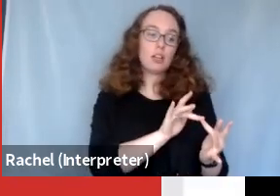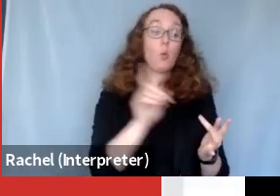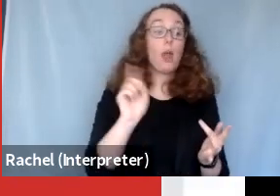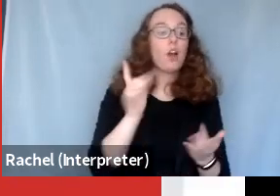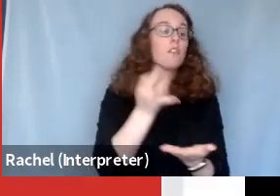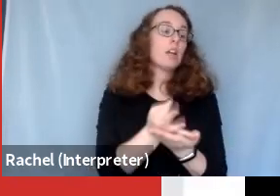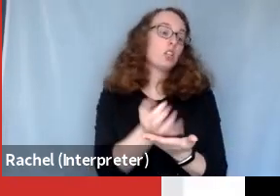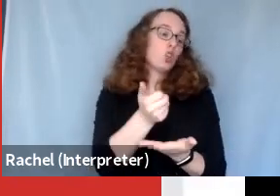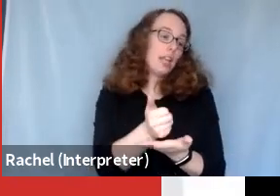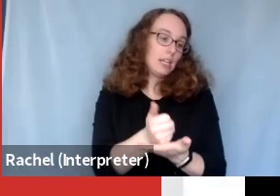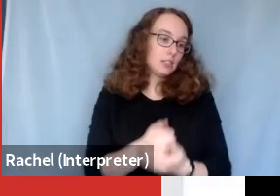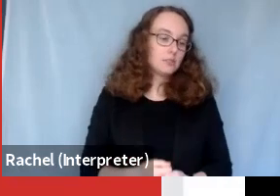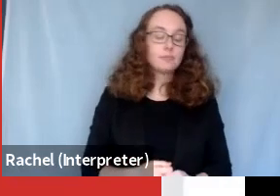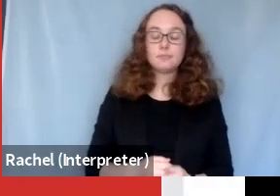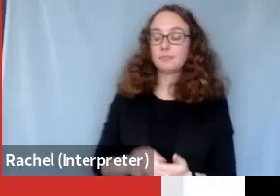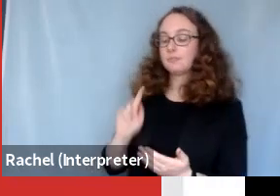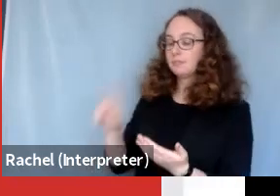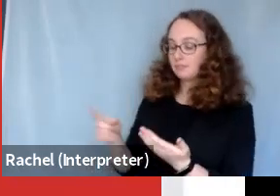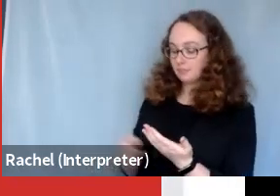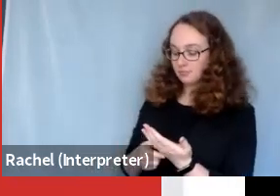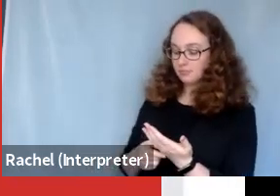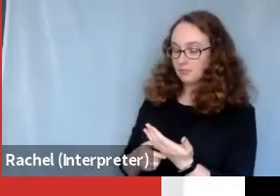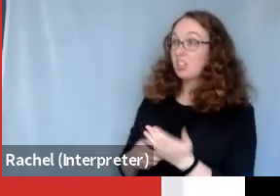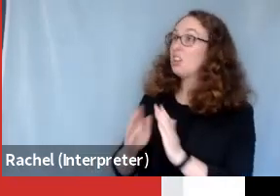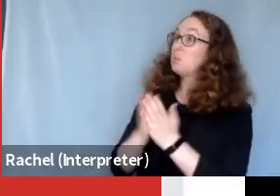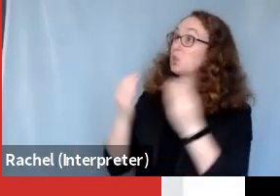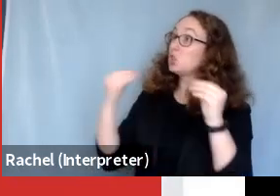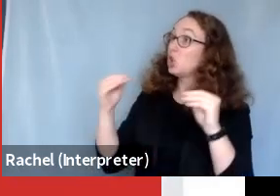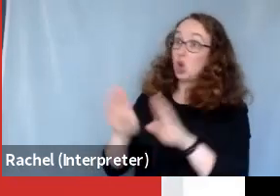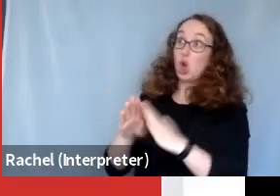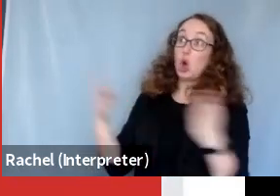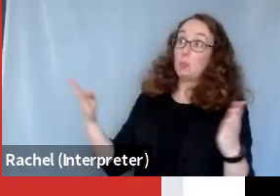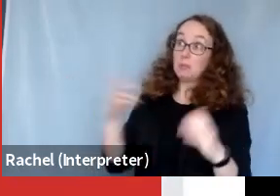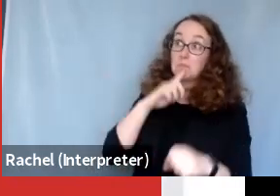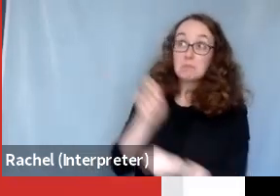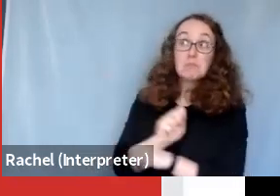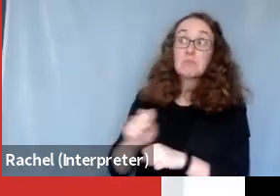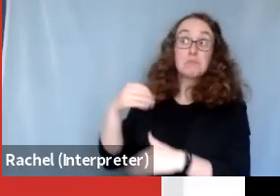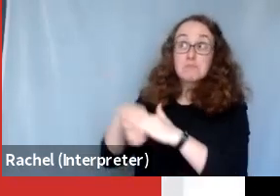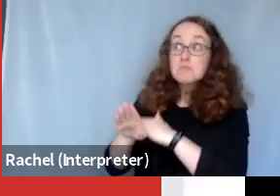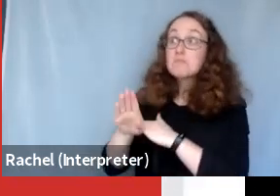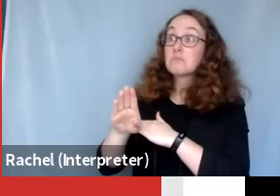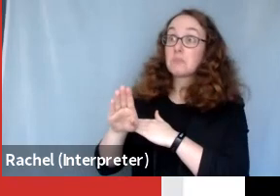Ironisha, is the bookstore open in person? Yes, we're we're open nine to